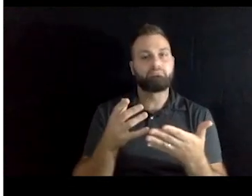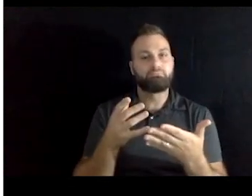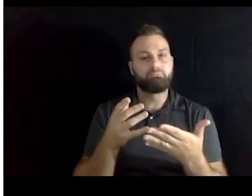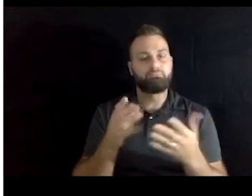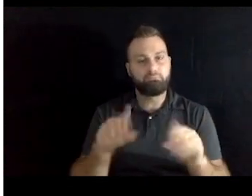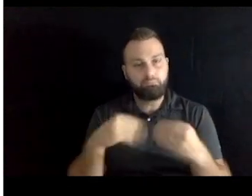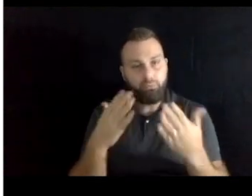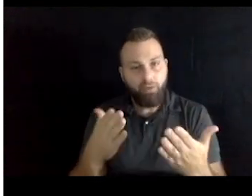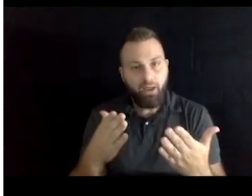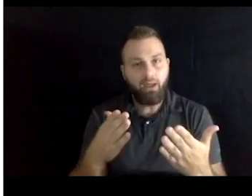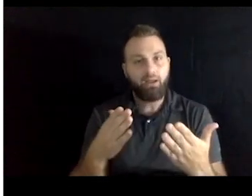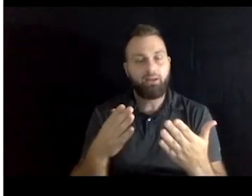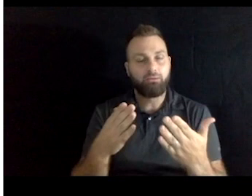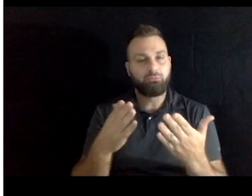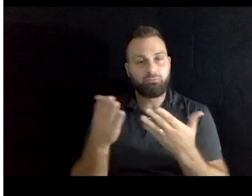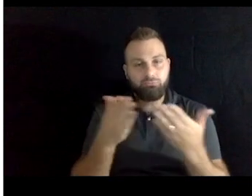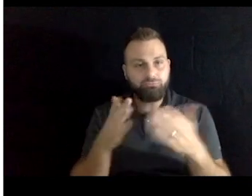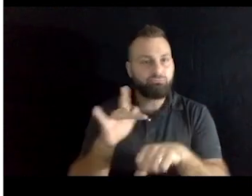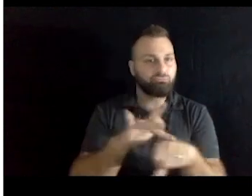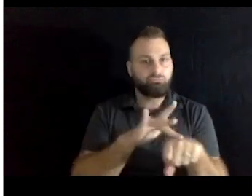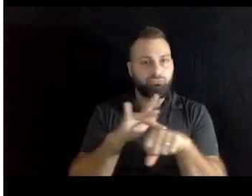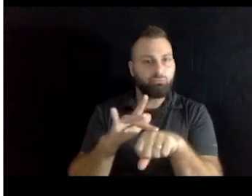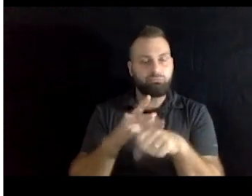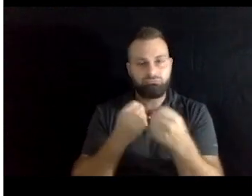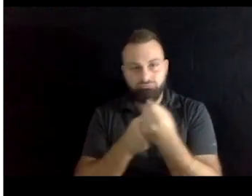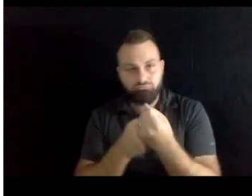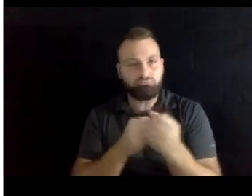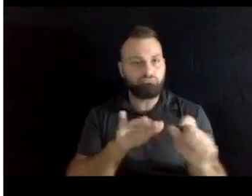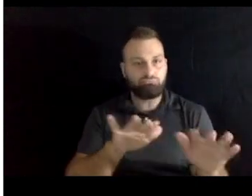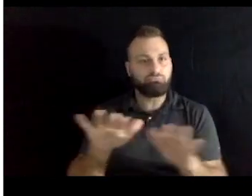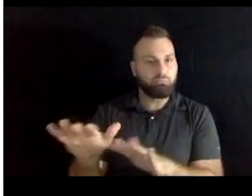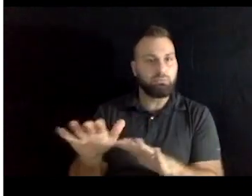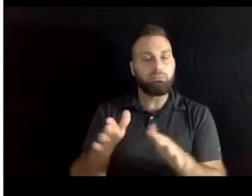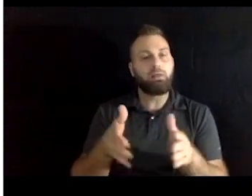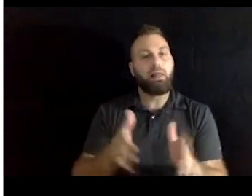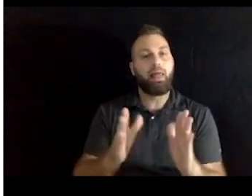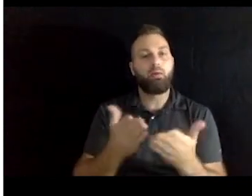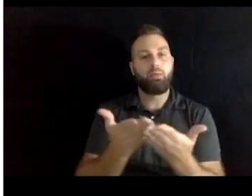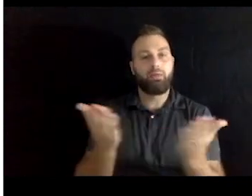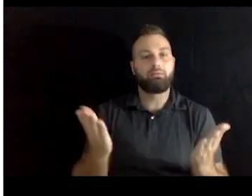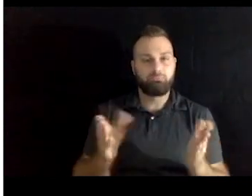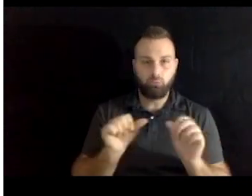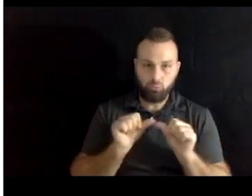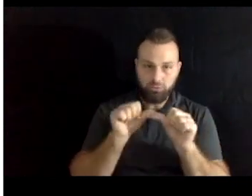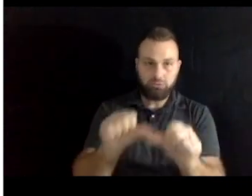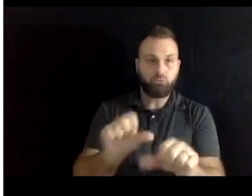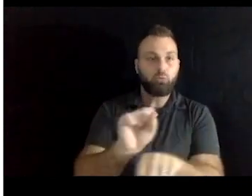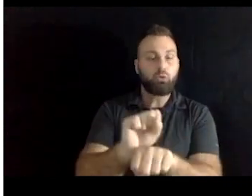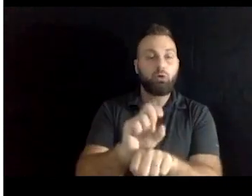and to provide them at that point with services and supports that allow them to remain in the labor